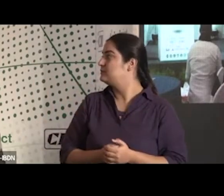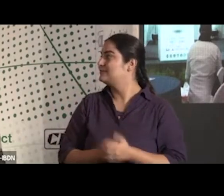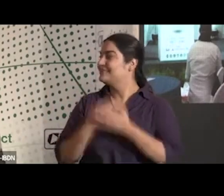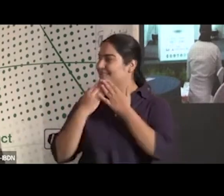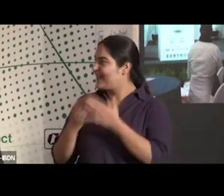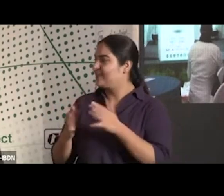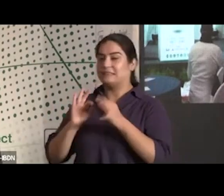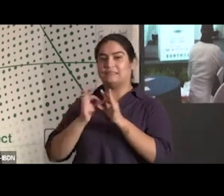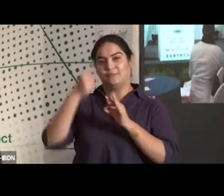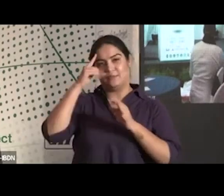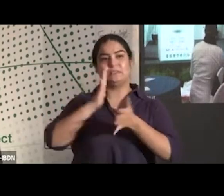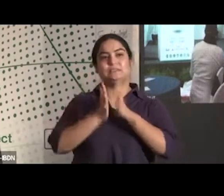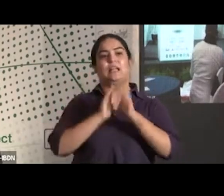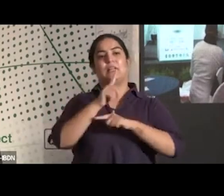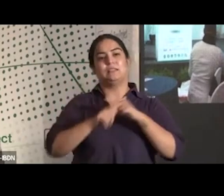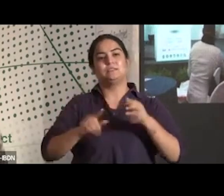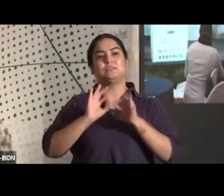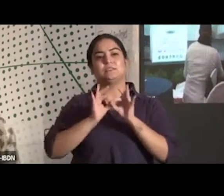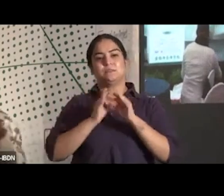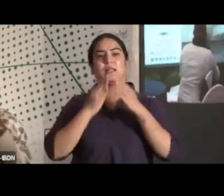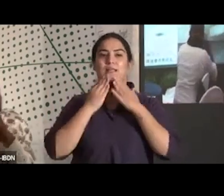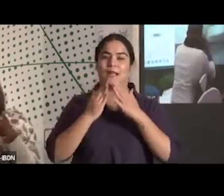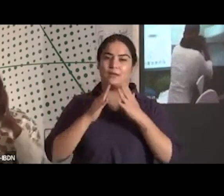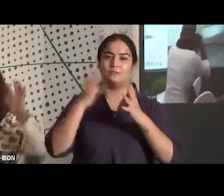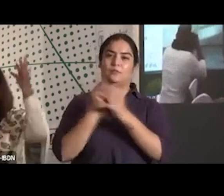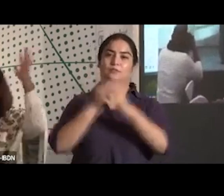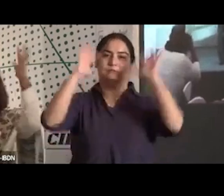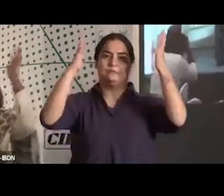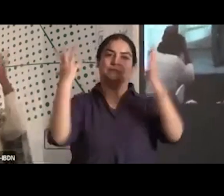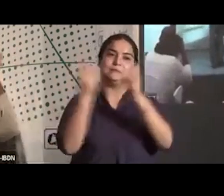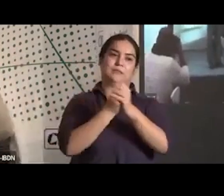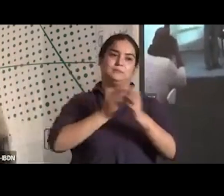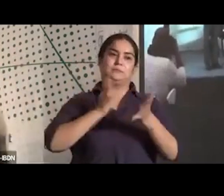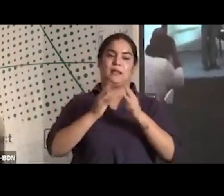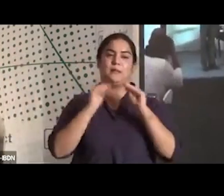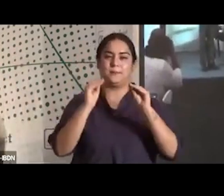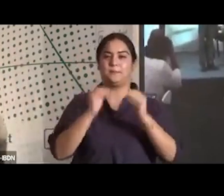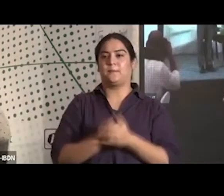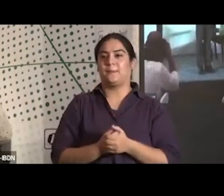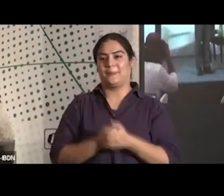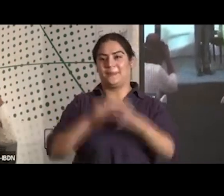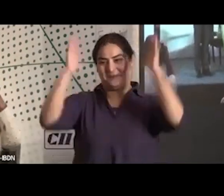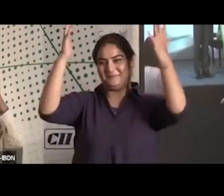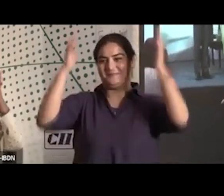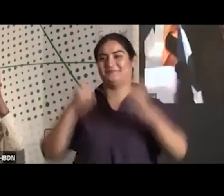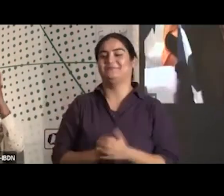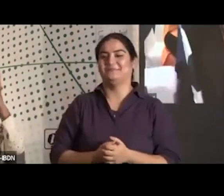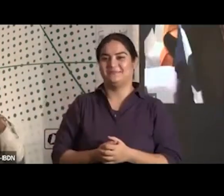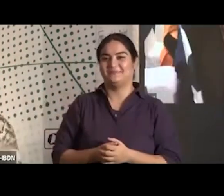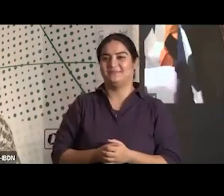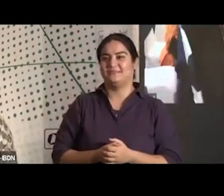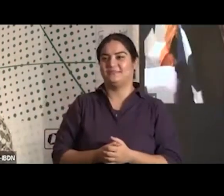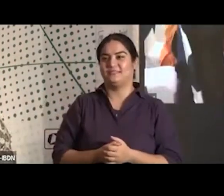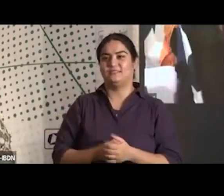Thank you for covering this. The technology that the technology really worked smoothly.